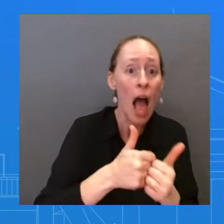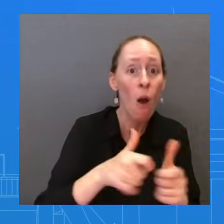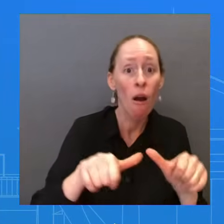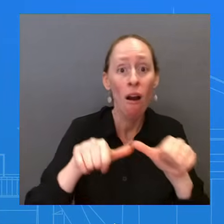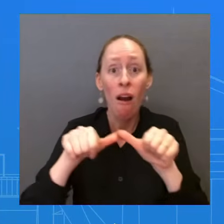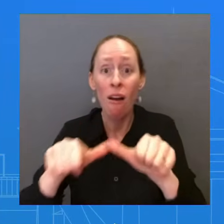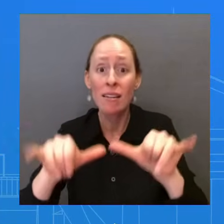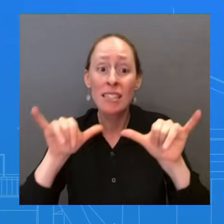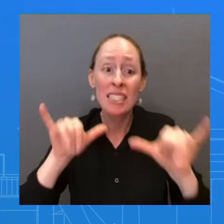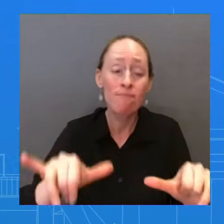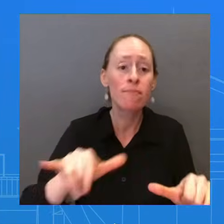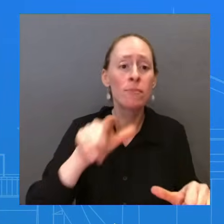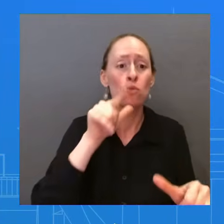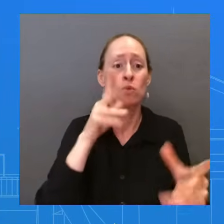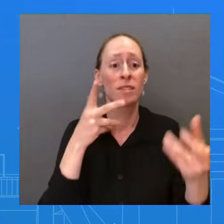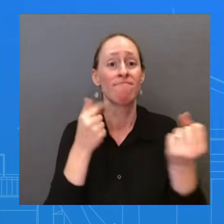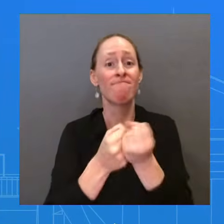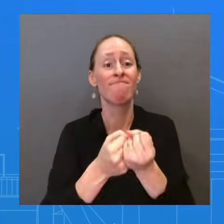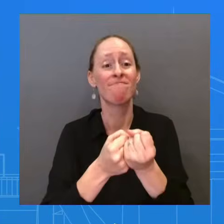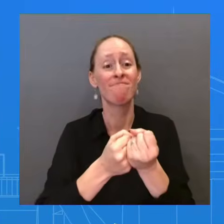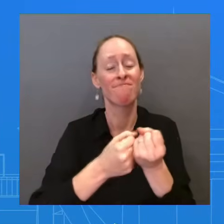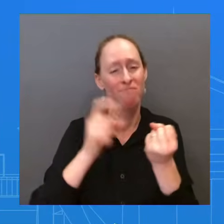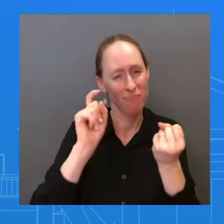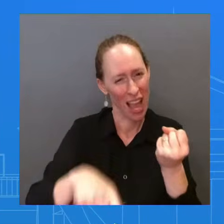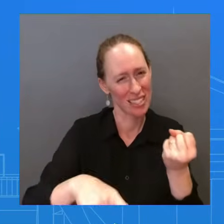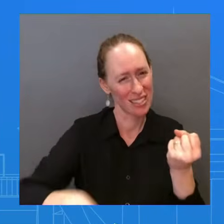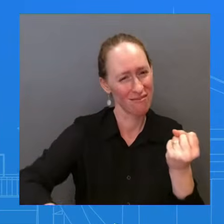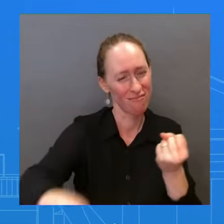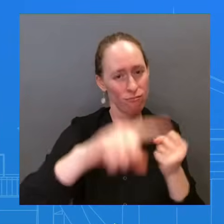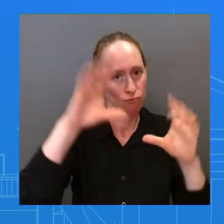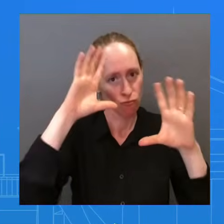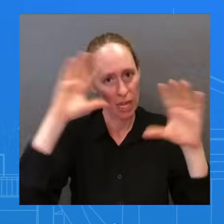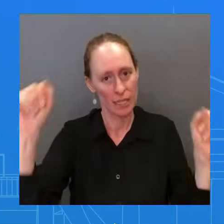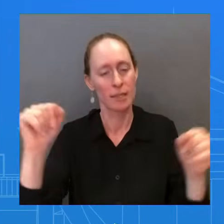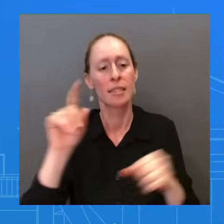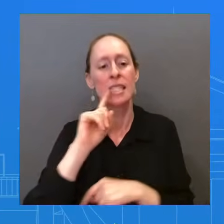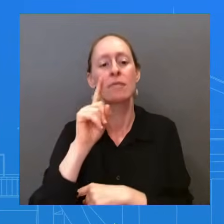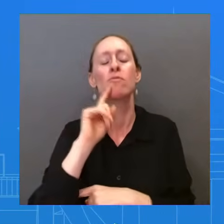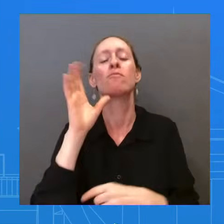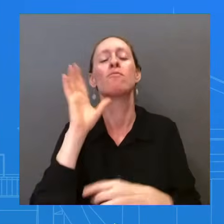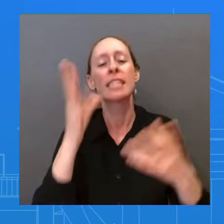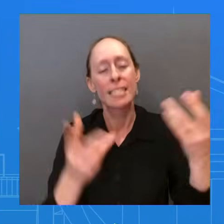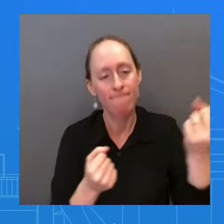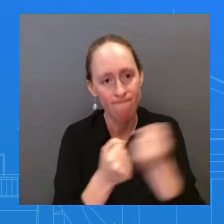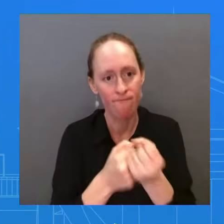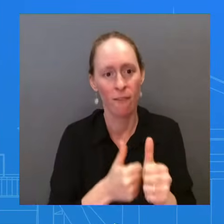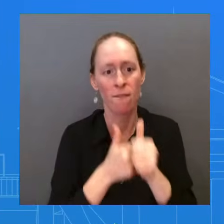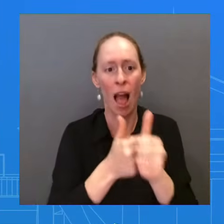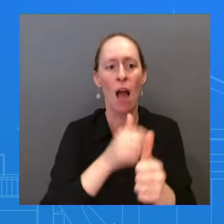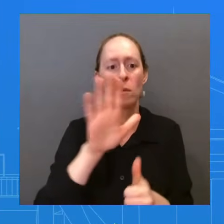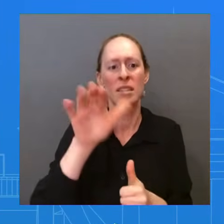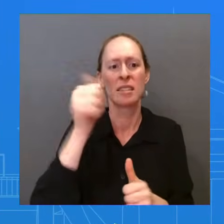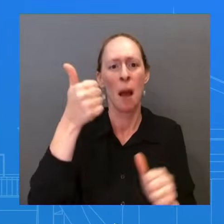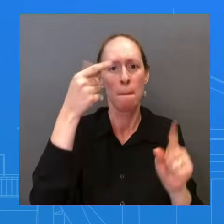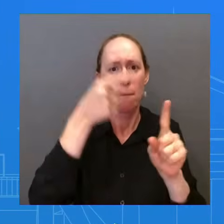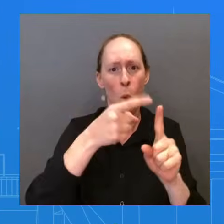his own 10-point plan for a just peace. We support that effort, we support that proposal, and we're working closely with his team to see